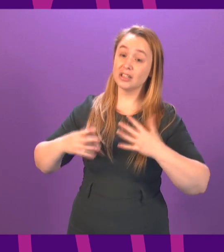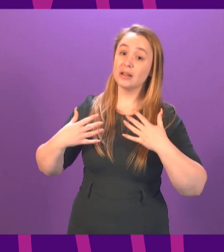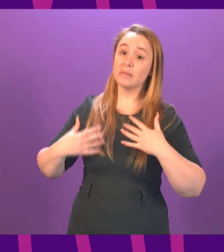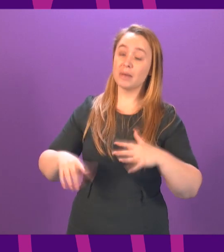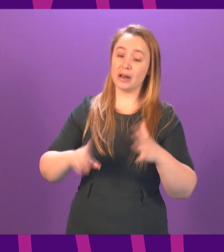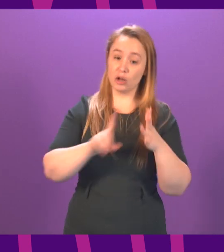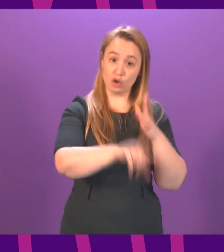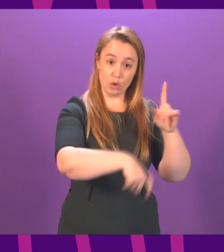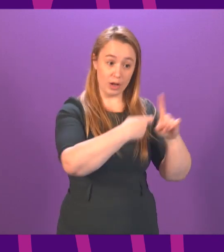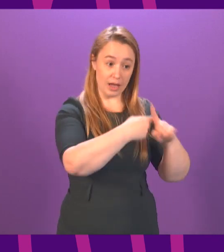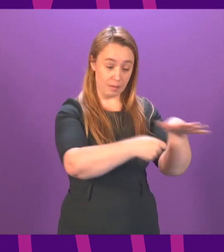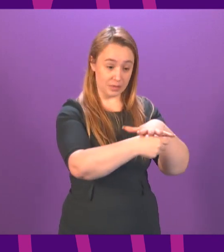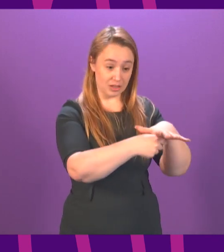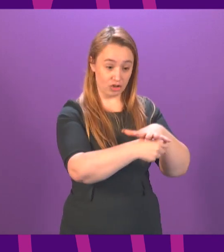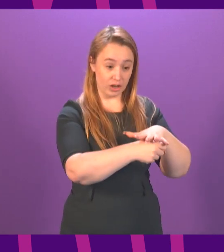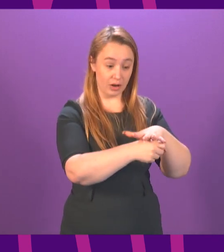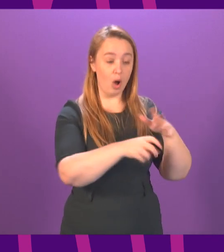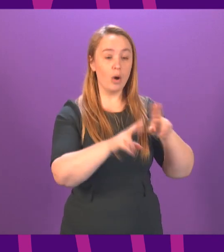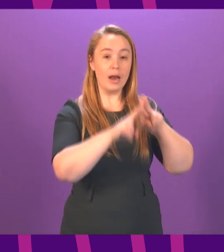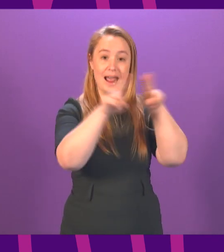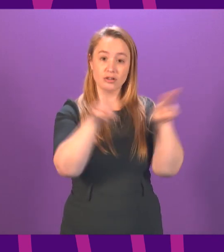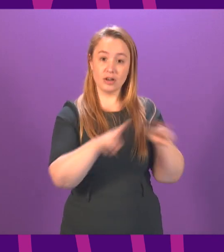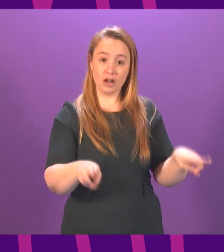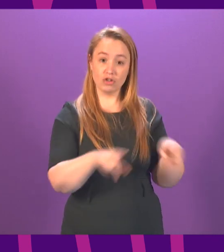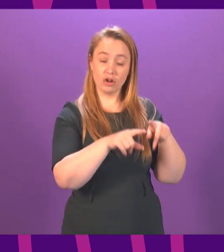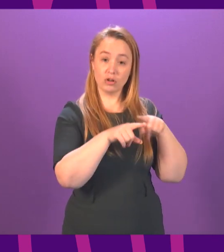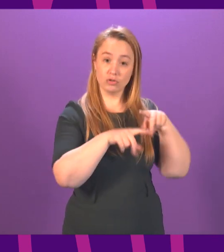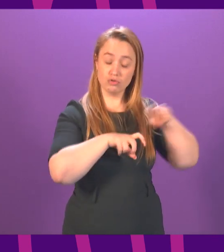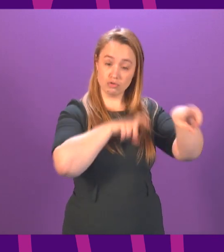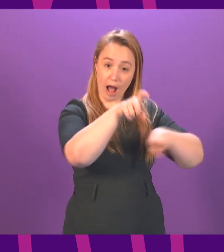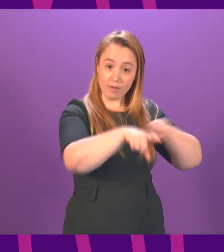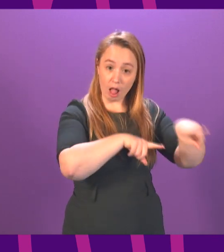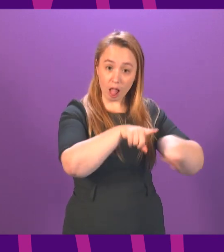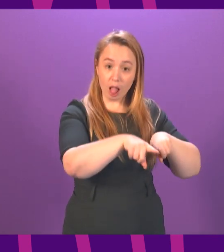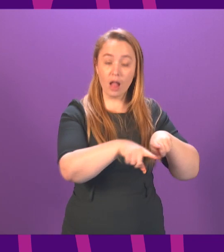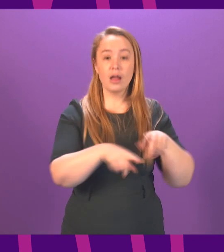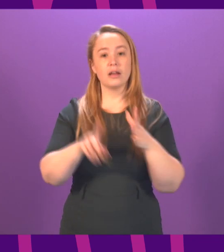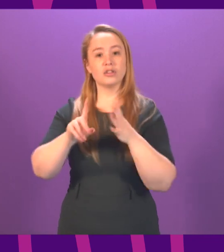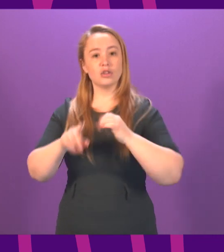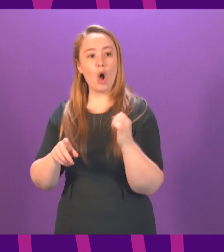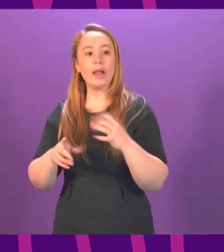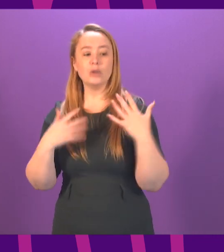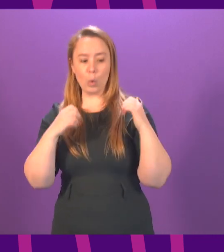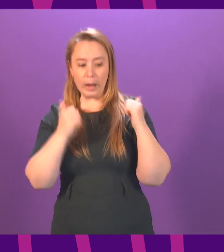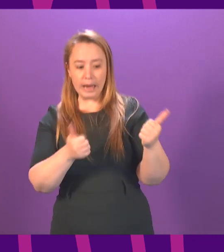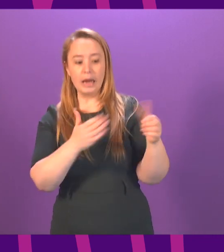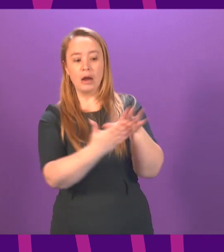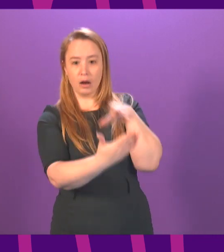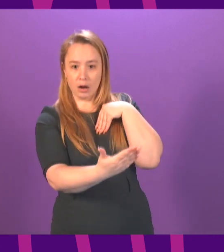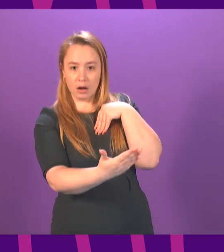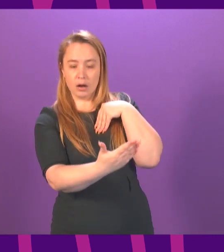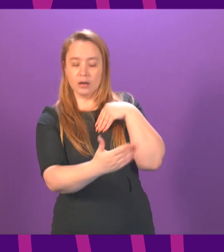UK’s position on international travel. Does that regret go further? Have there been other choices